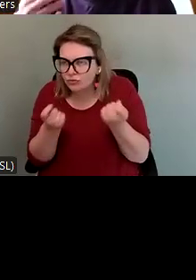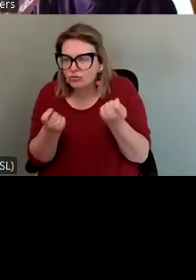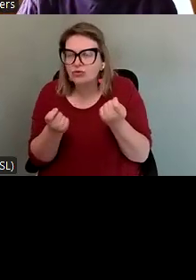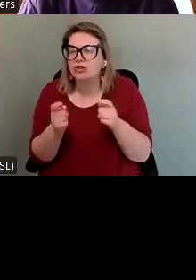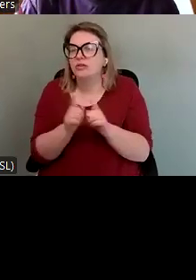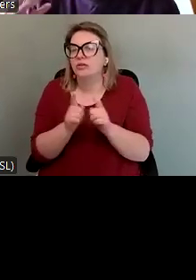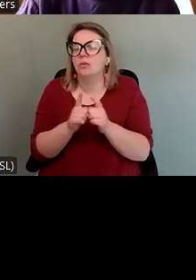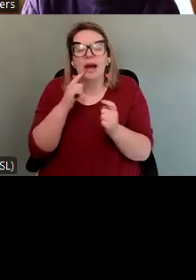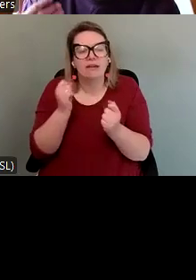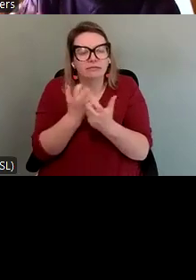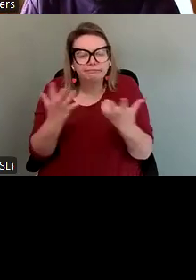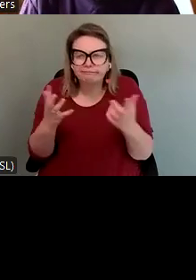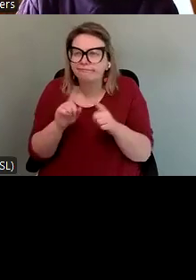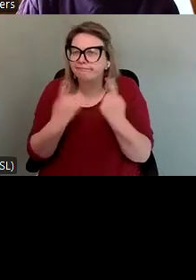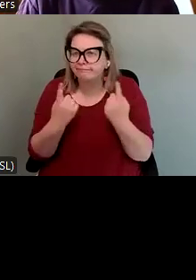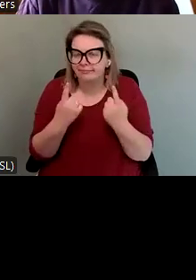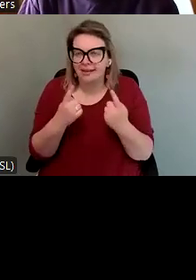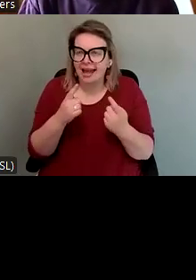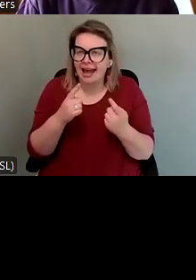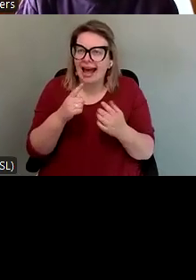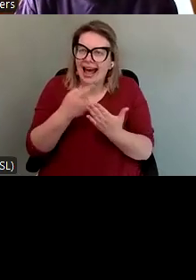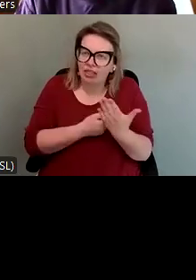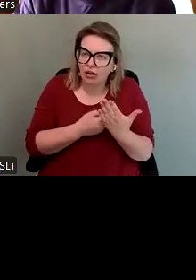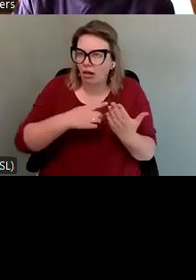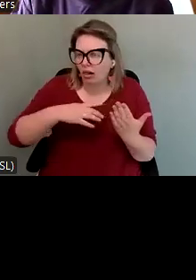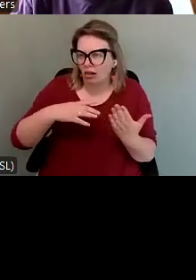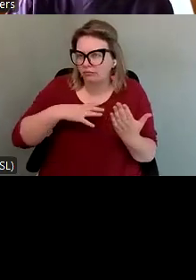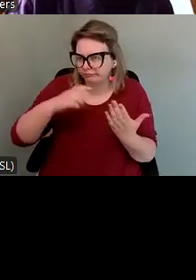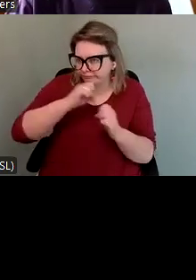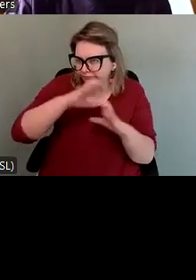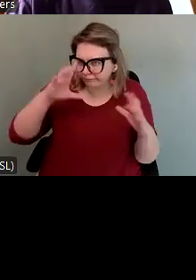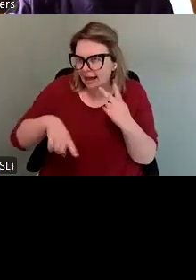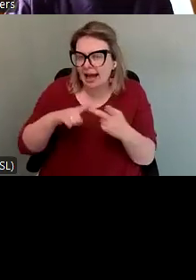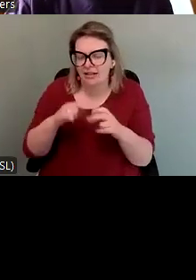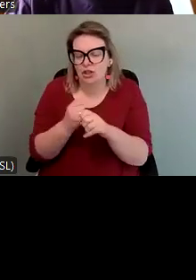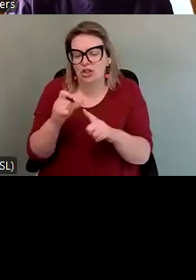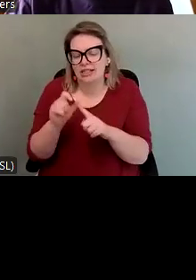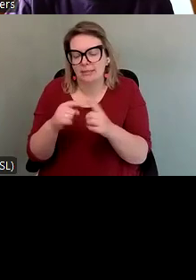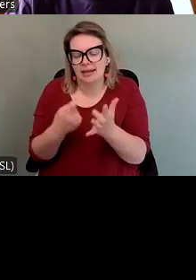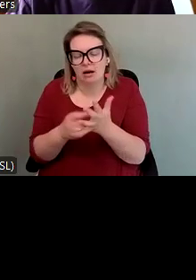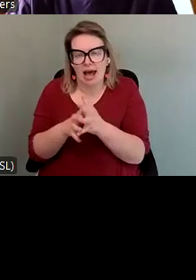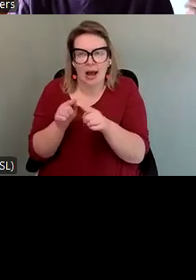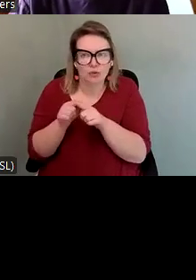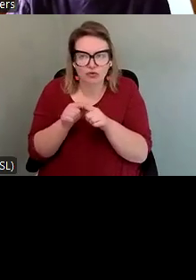the ethical and GDPR-compliant use of tracking tools as well. Just before we get stuck in,